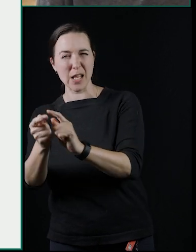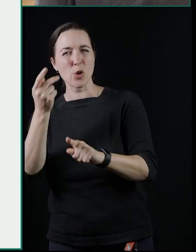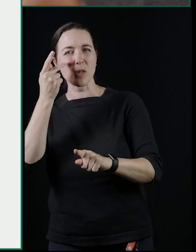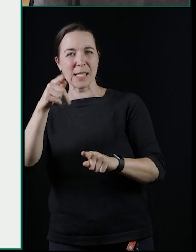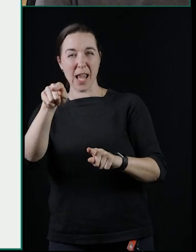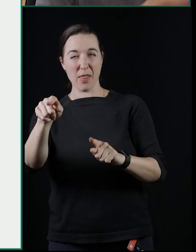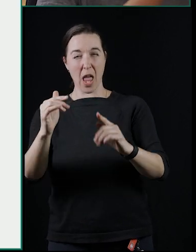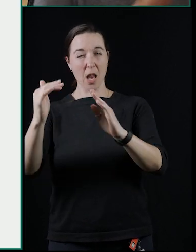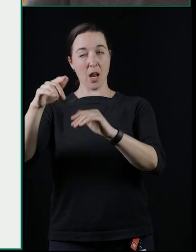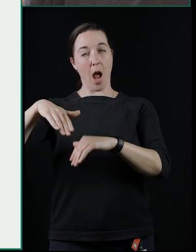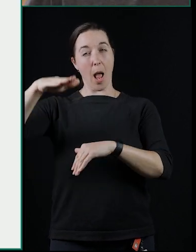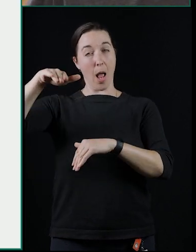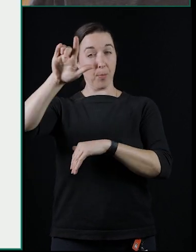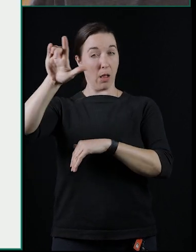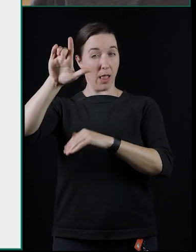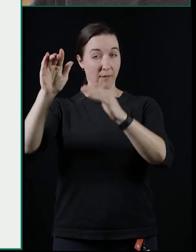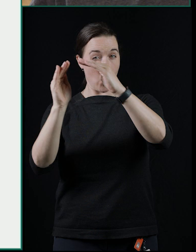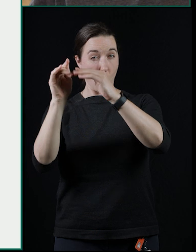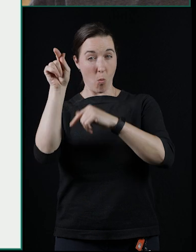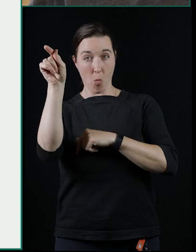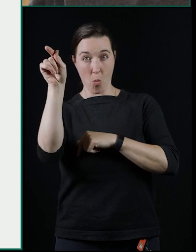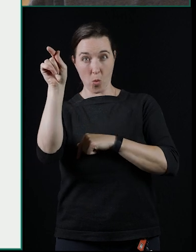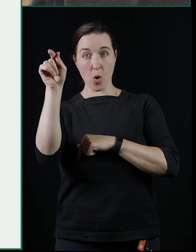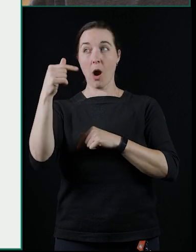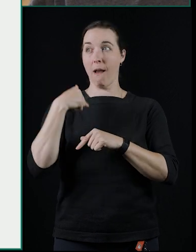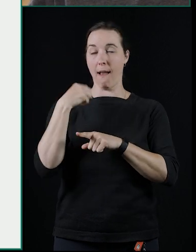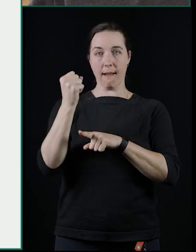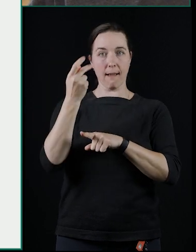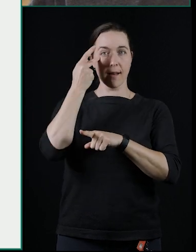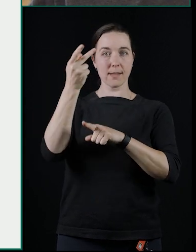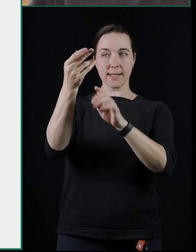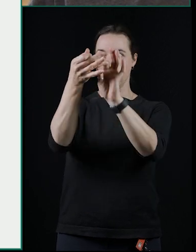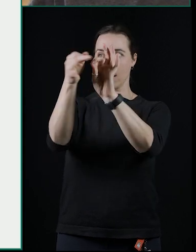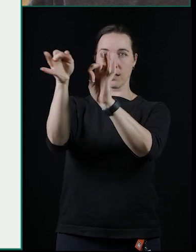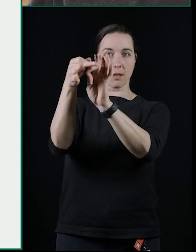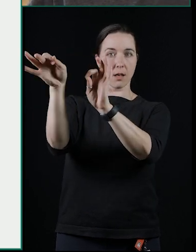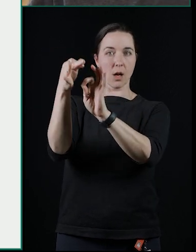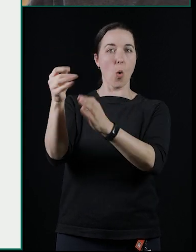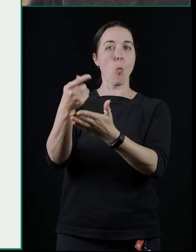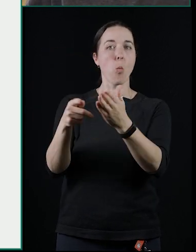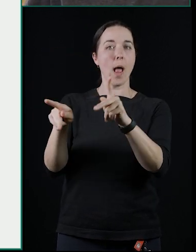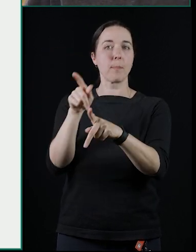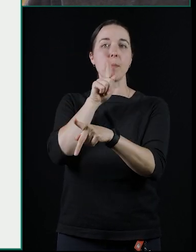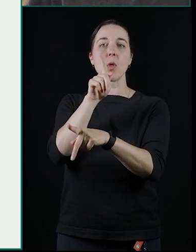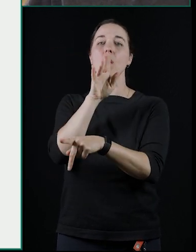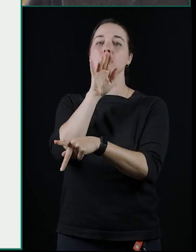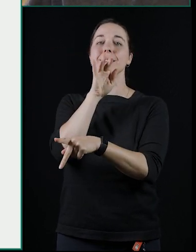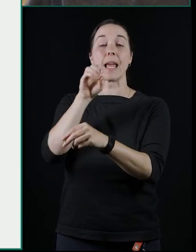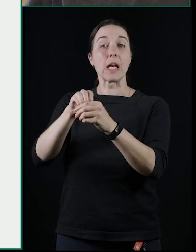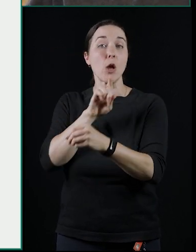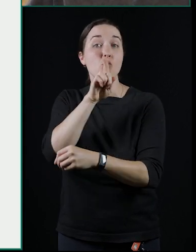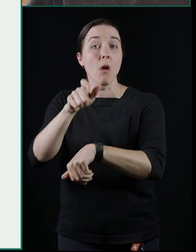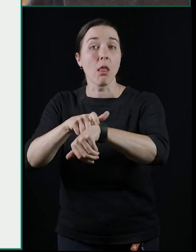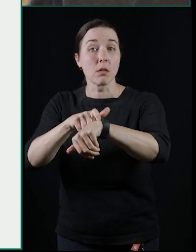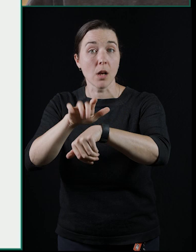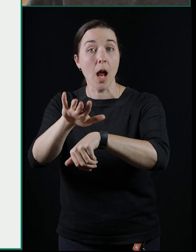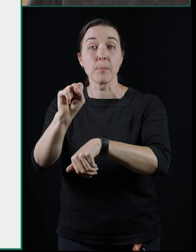You see on the upper left of the screen, I see the transcription of what people are saying in real time.